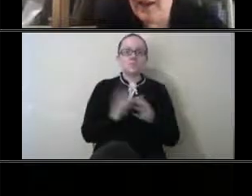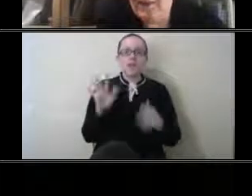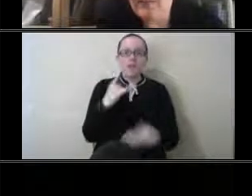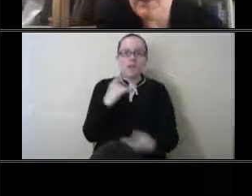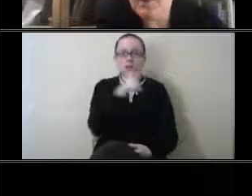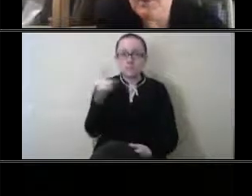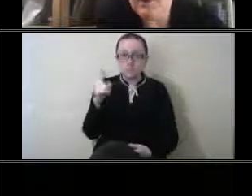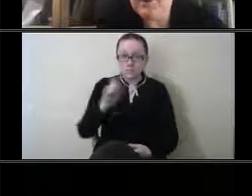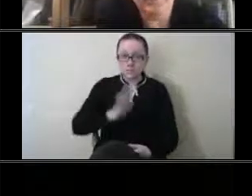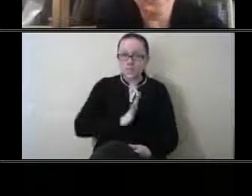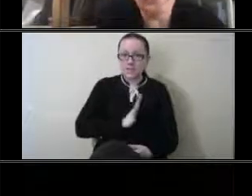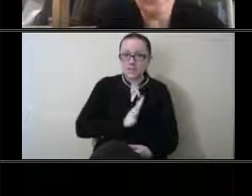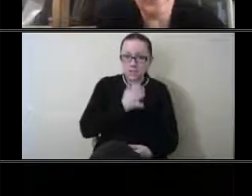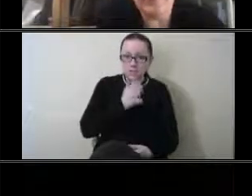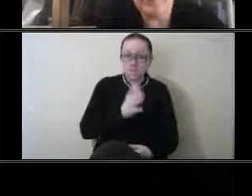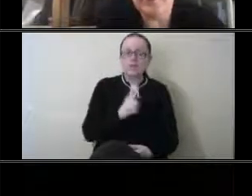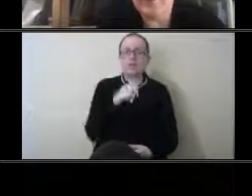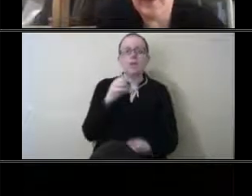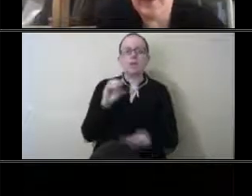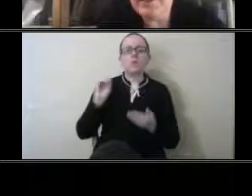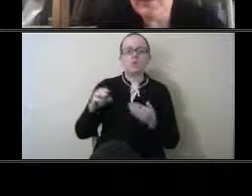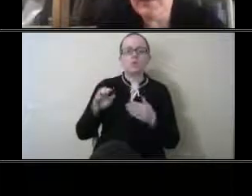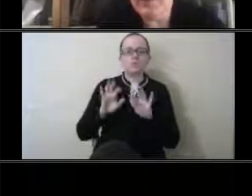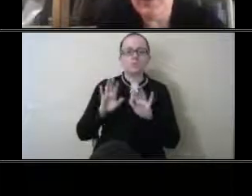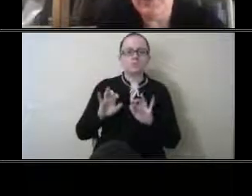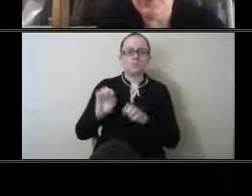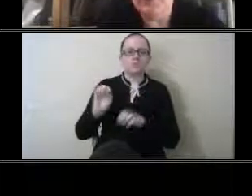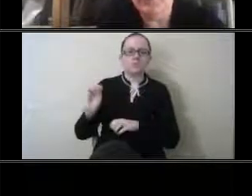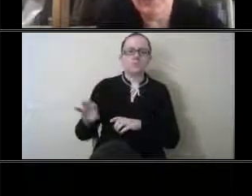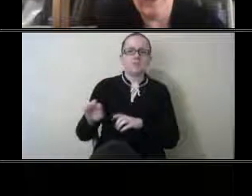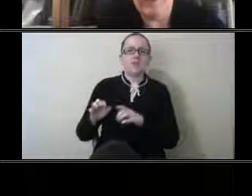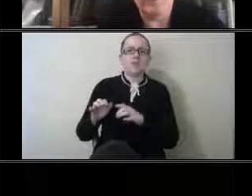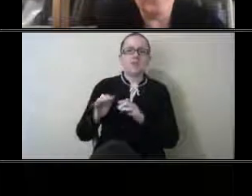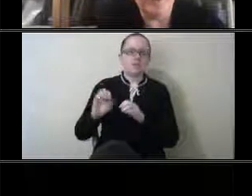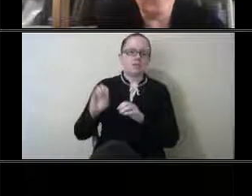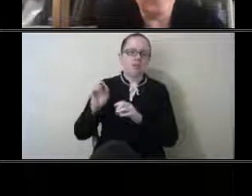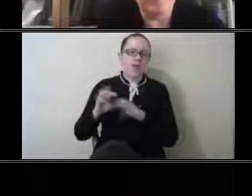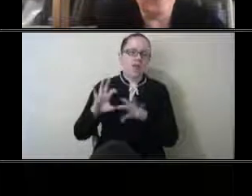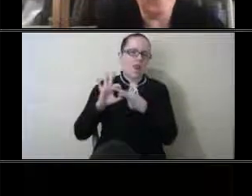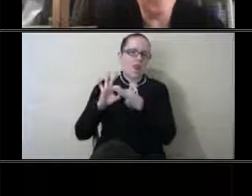uh we've just popped a link in the chat to an interview with joel um so you can have a look and